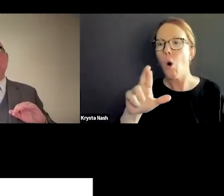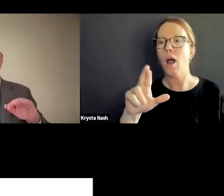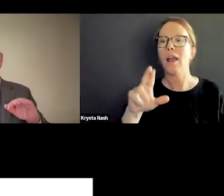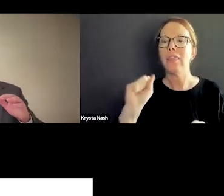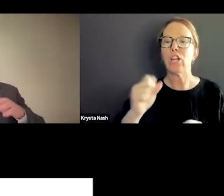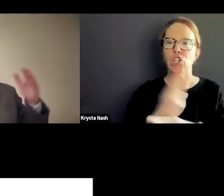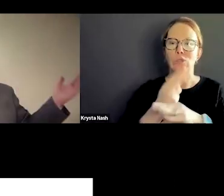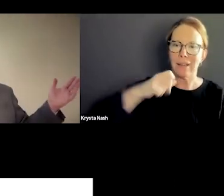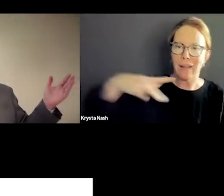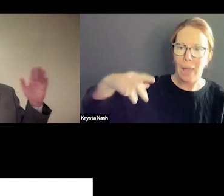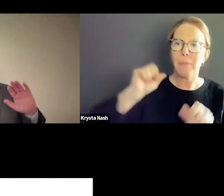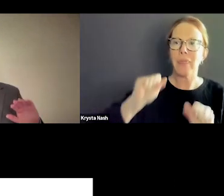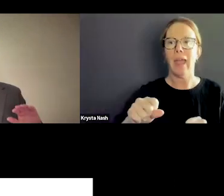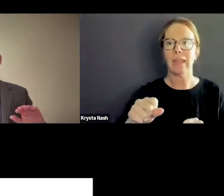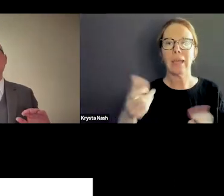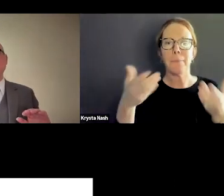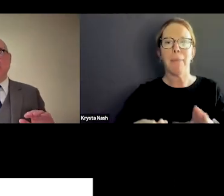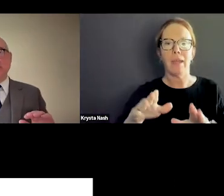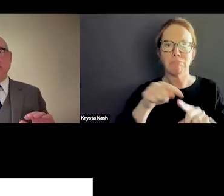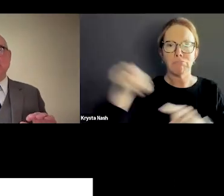that allows them to bet across the country because there's no limitations.